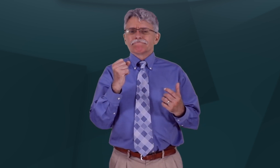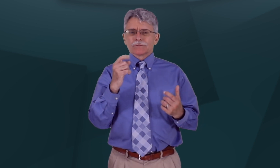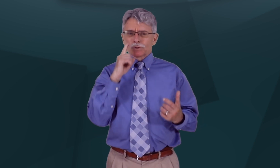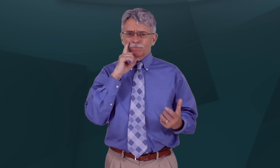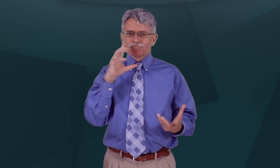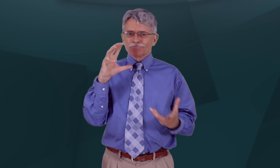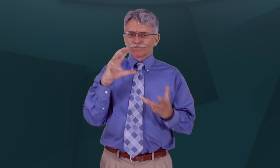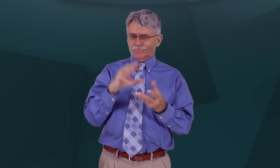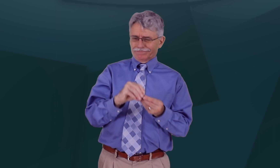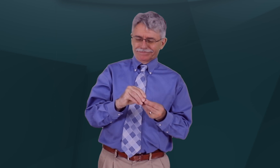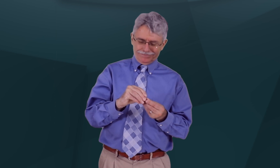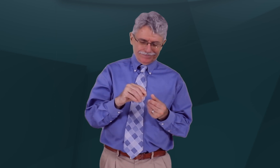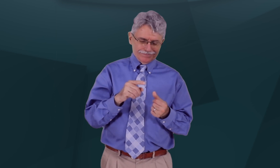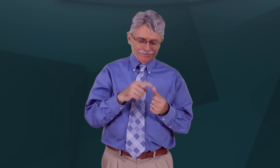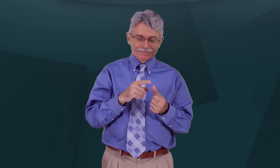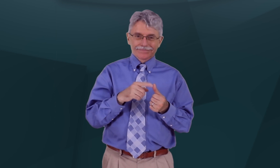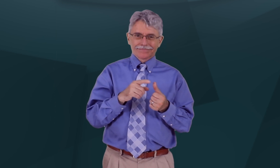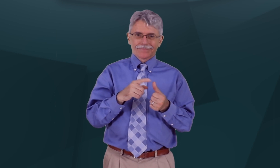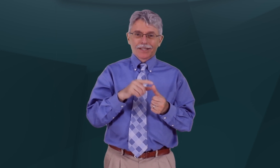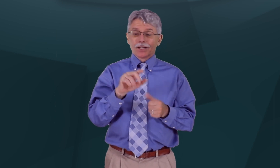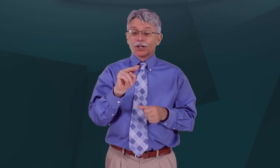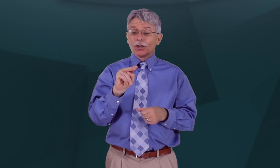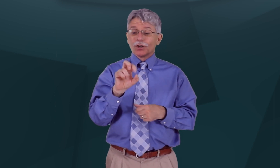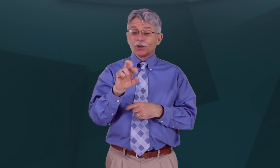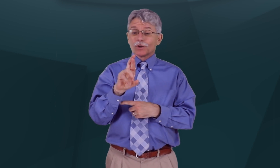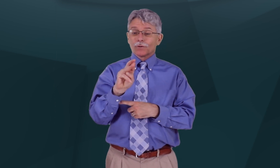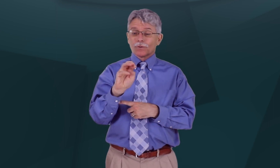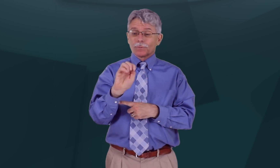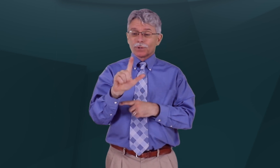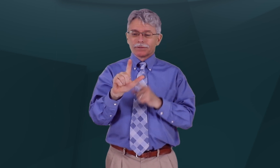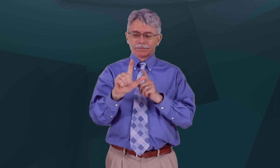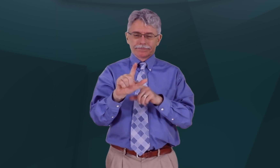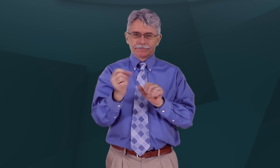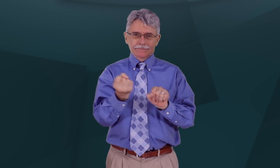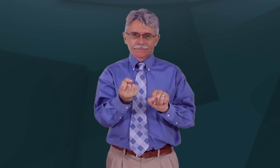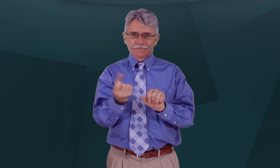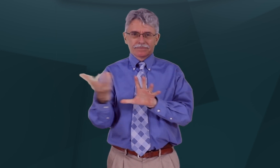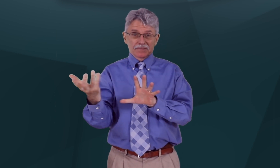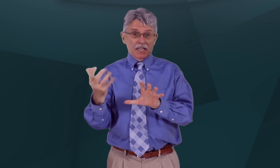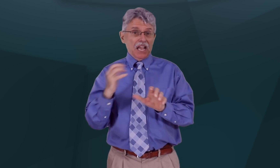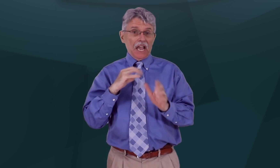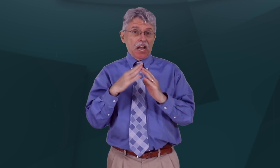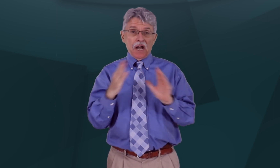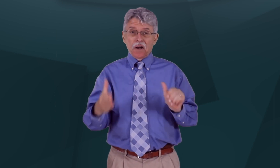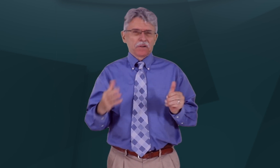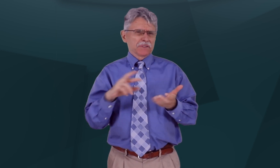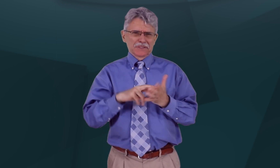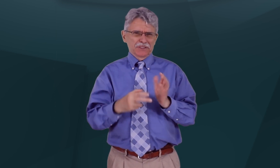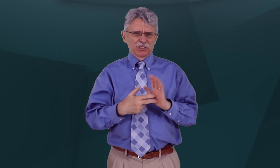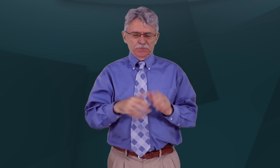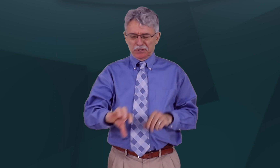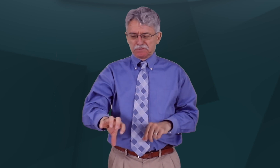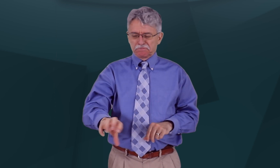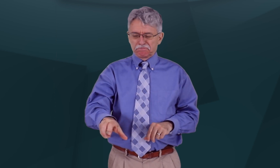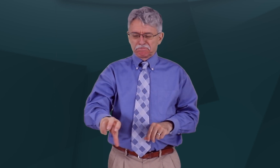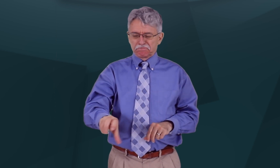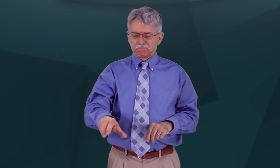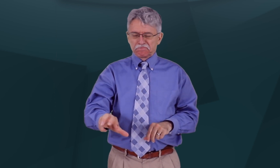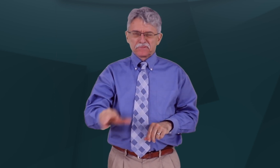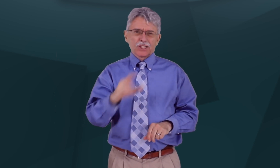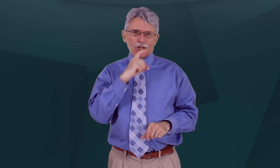So, in summary, "normal" is a word we don't even talk about in our house.